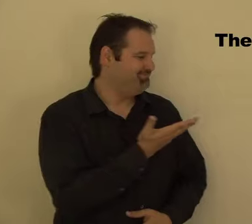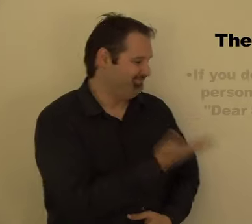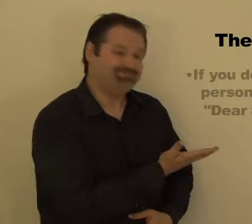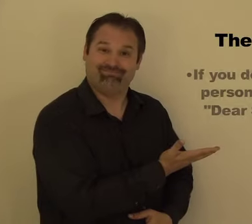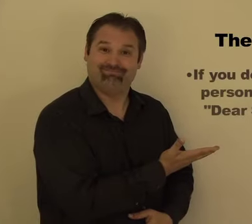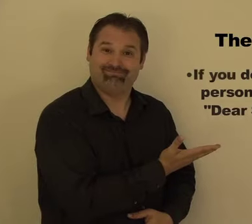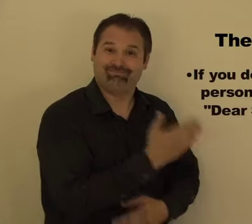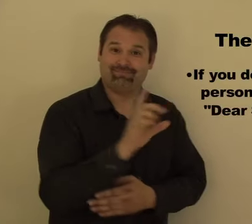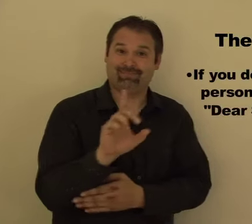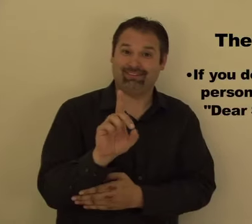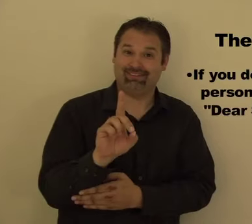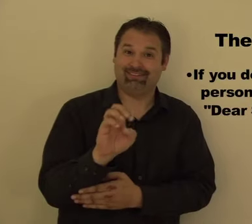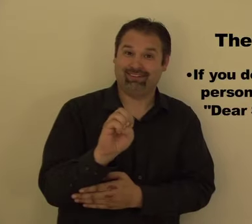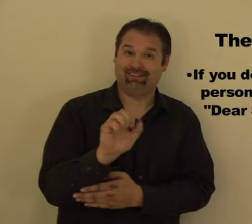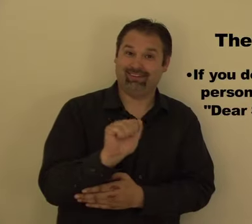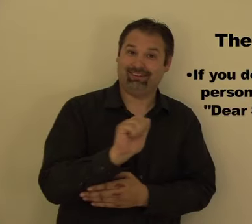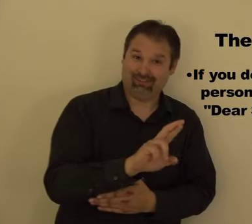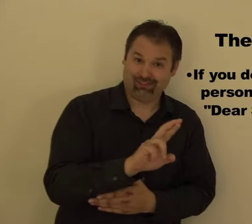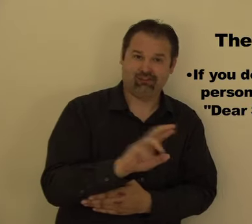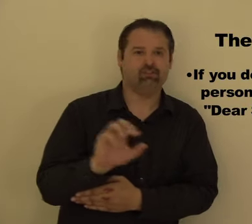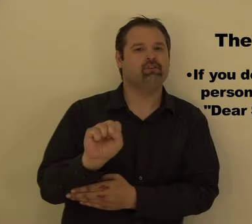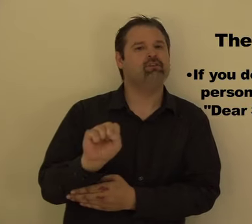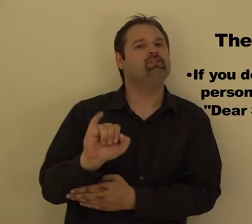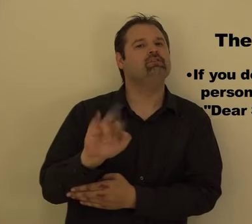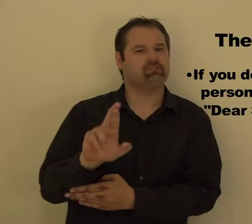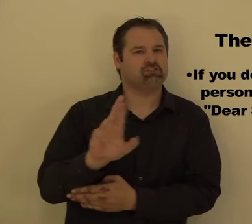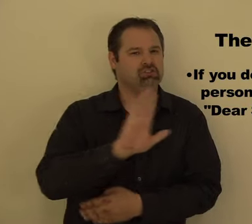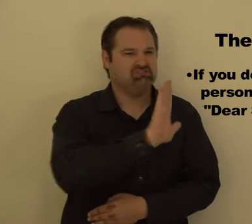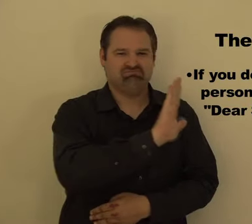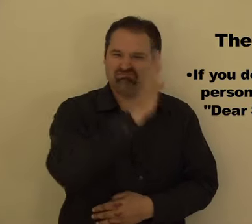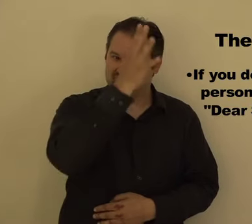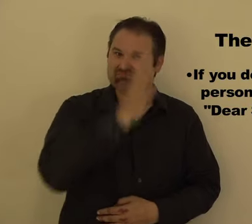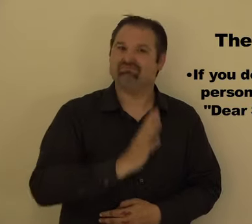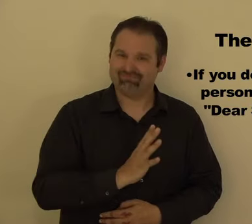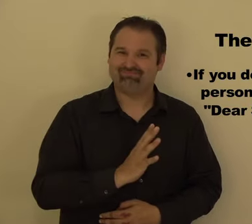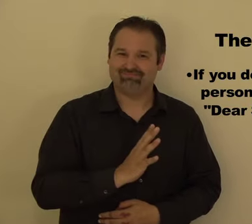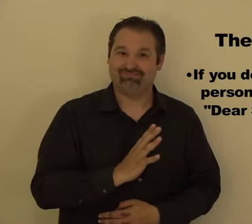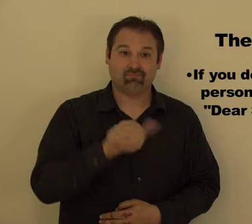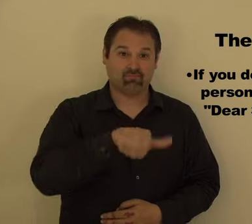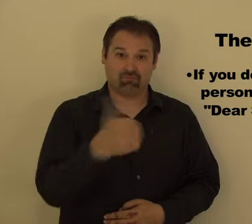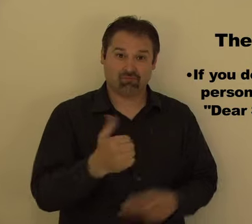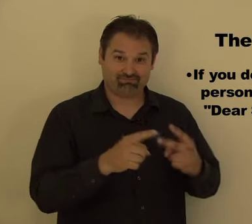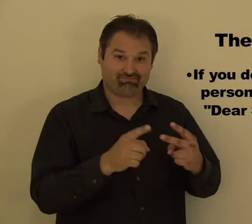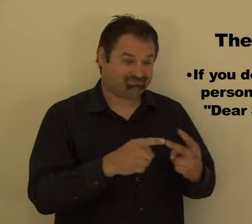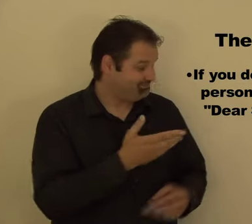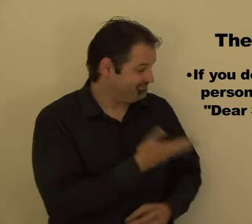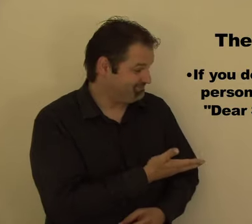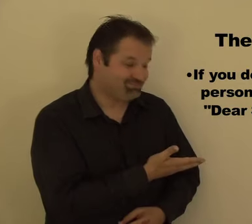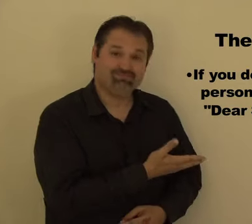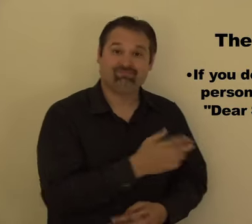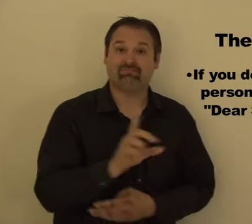or, the second example here, Dear Madam, if it's a female.